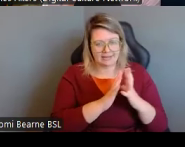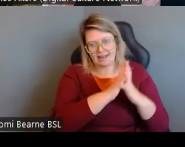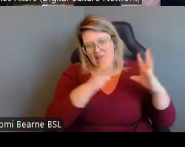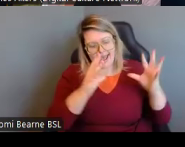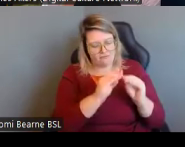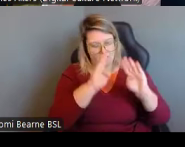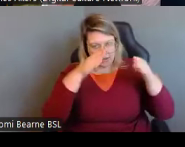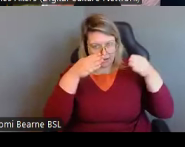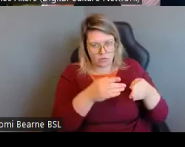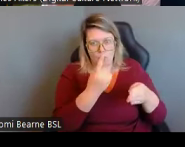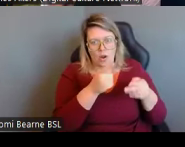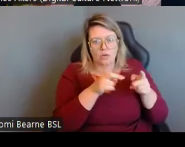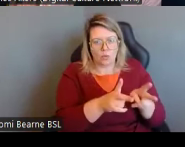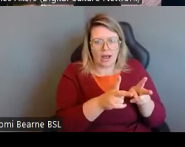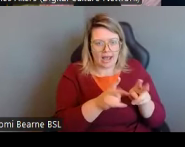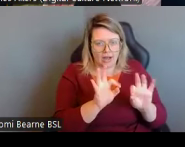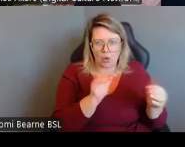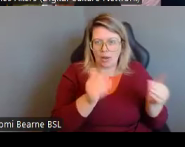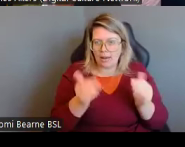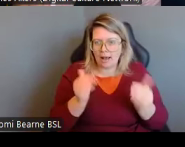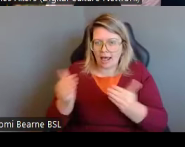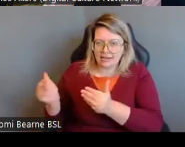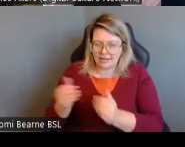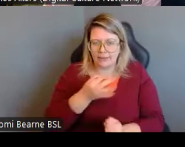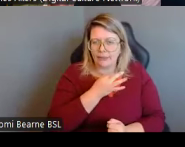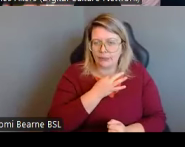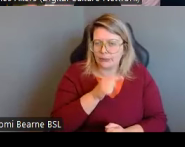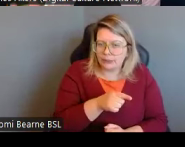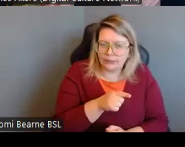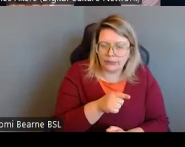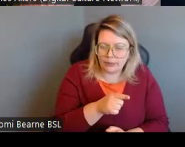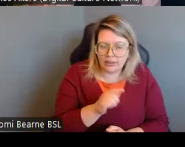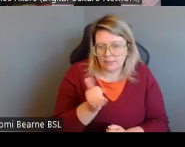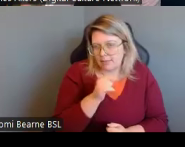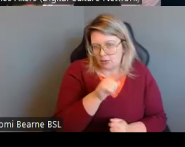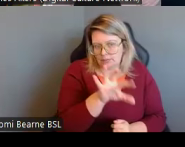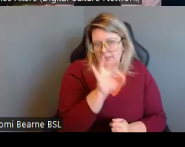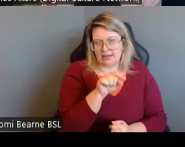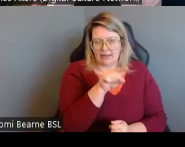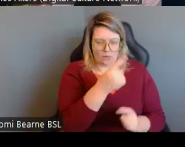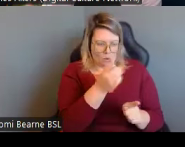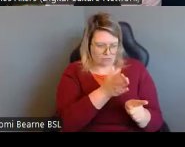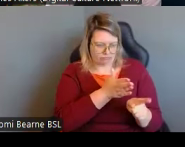and you're using a specific piece of data or metric and it's only one,